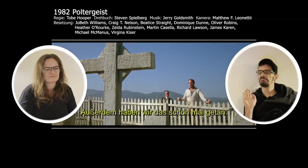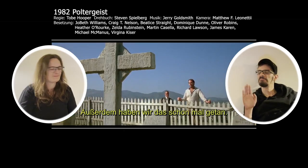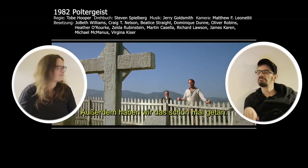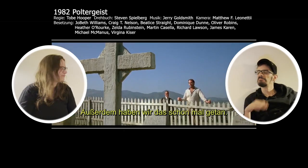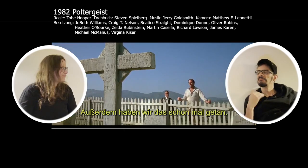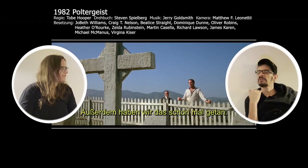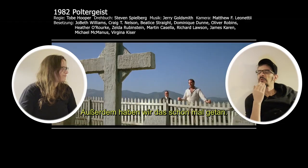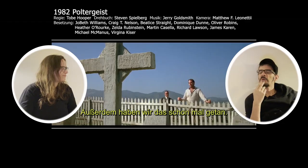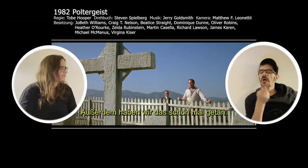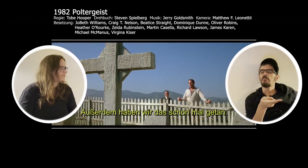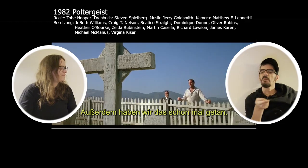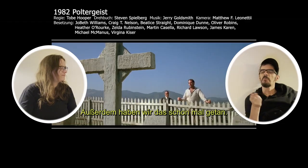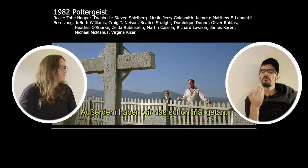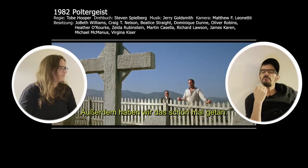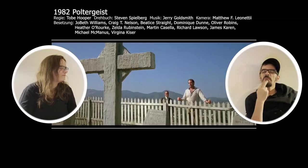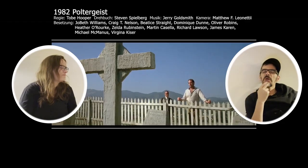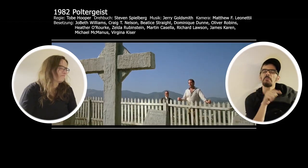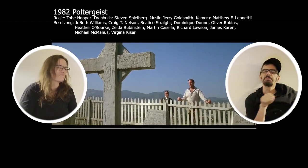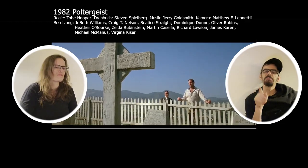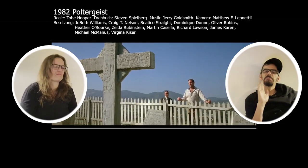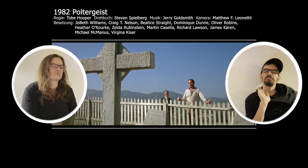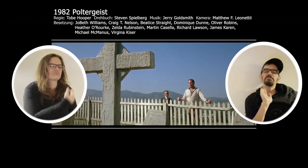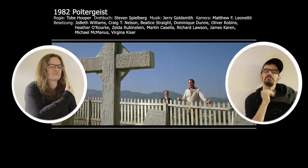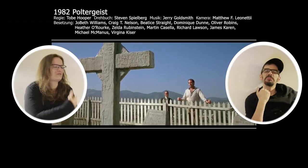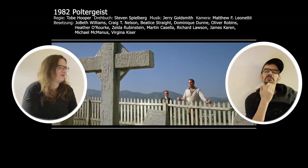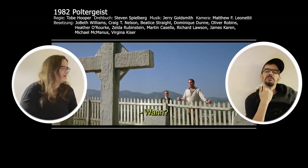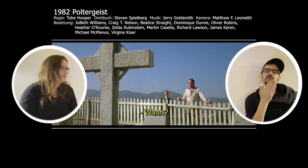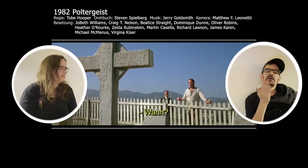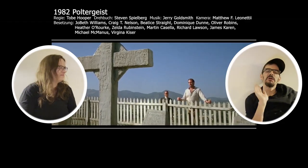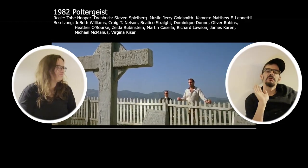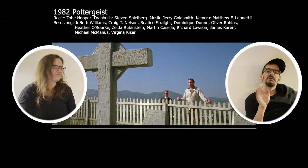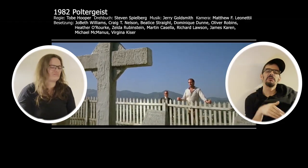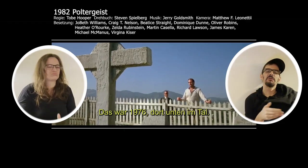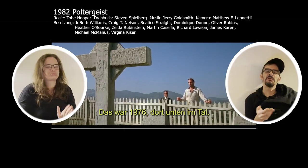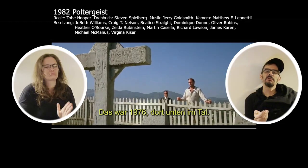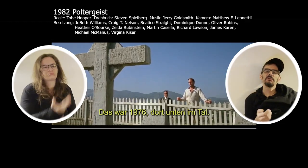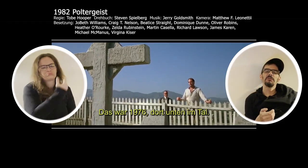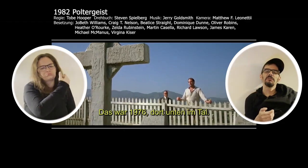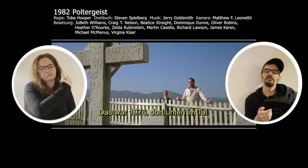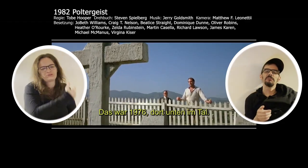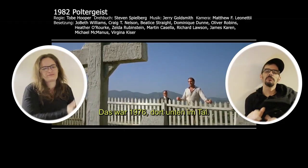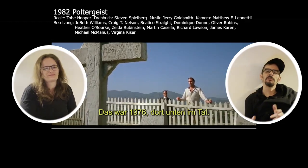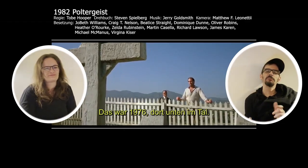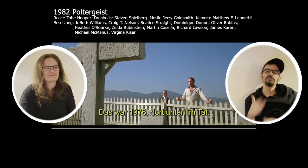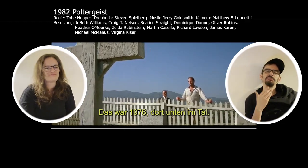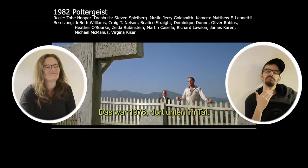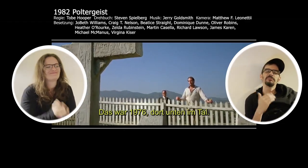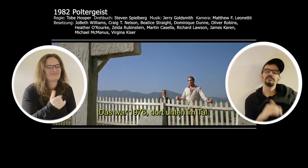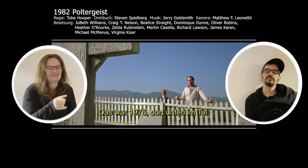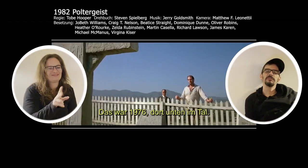It doesn't matter who is lying here. It doesn't matter who they are. Throw it away! Always get it out there!